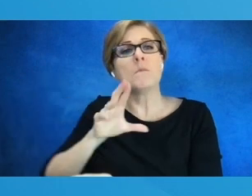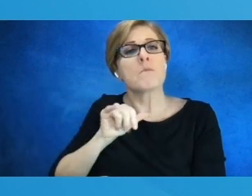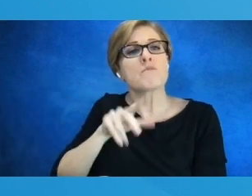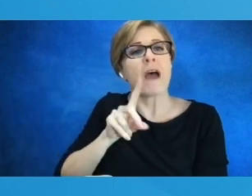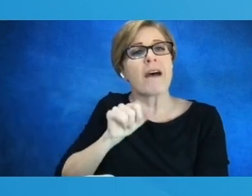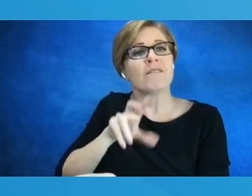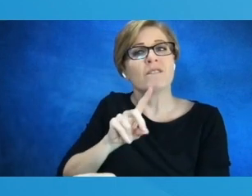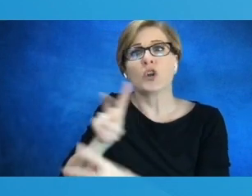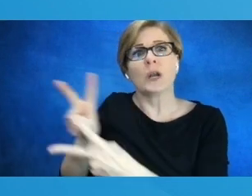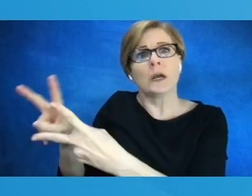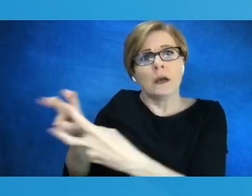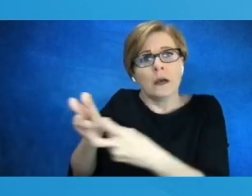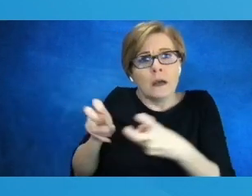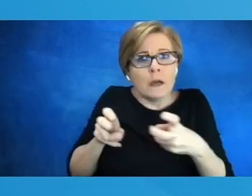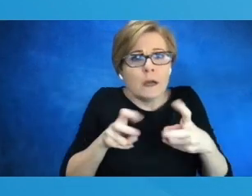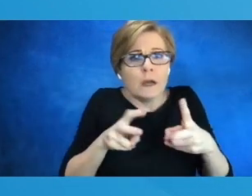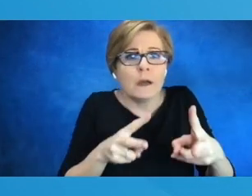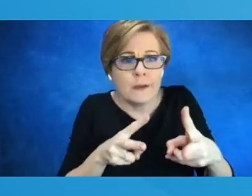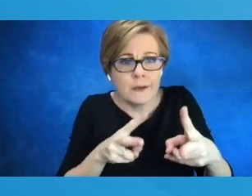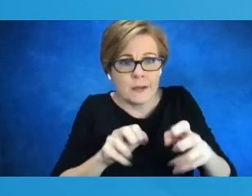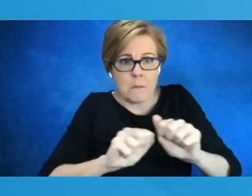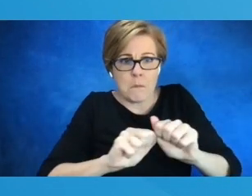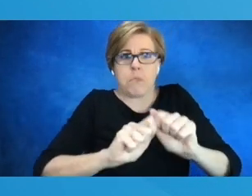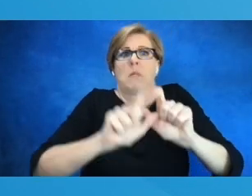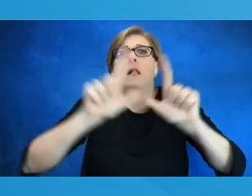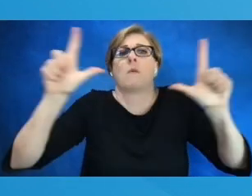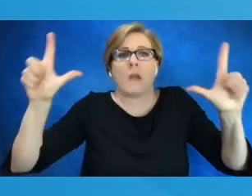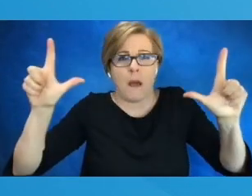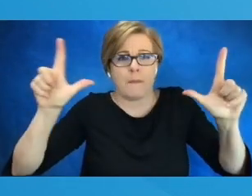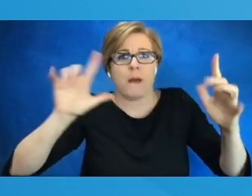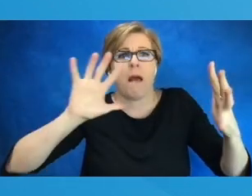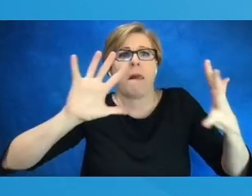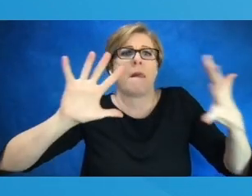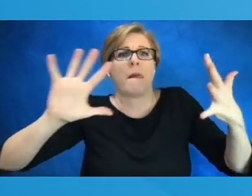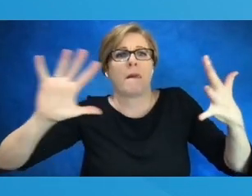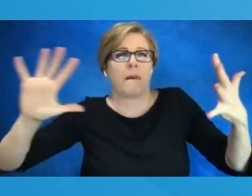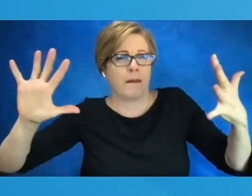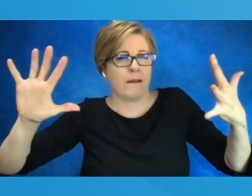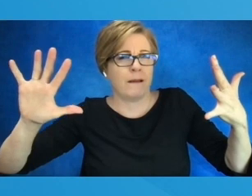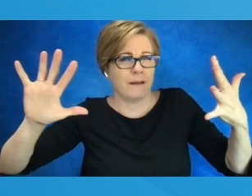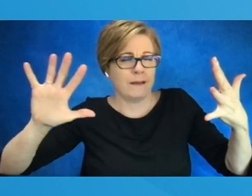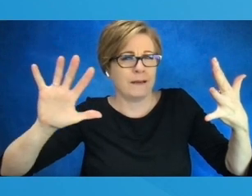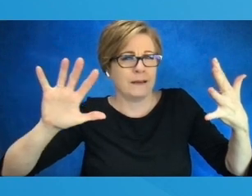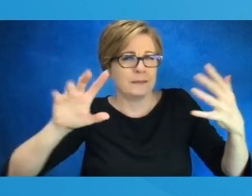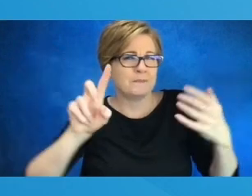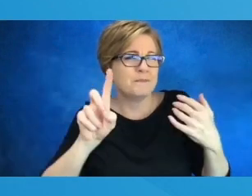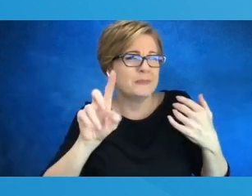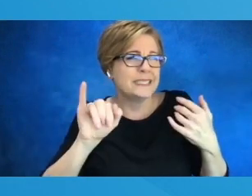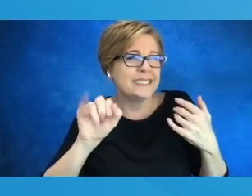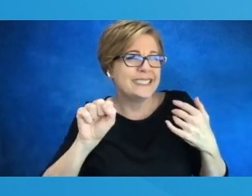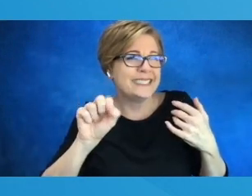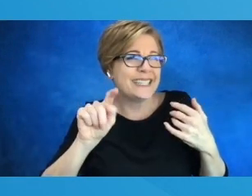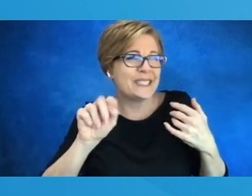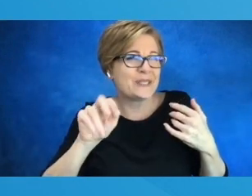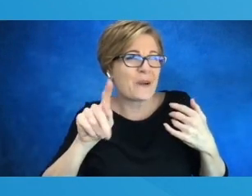You know, blown up and sort of distorted. I think that may have been one of the words we used earlier on. Let's do a compare and contrast.